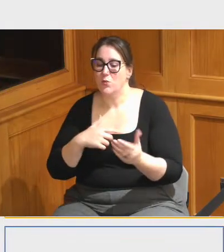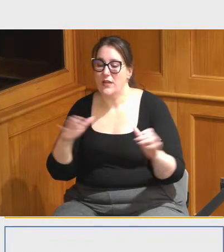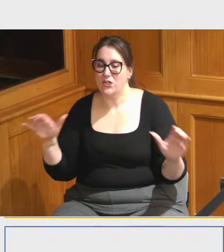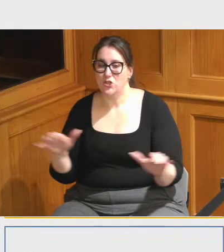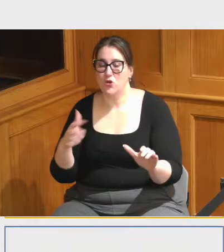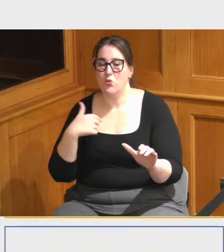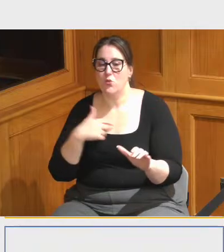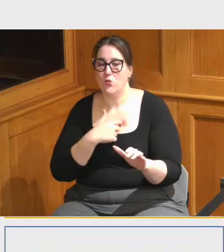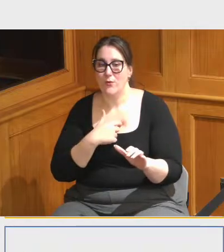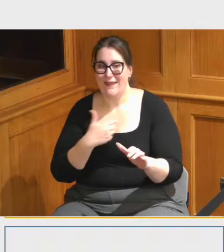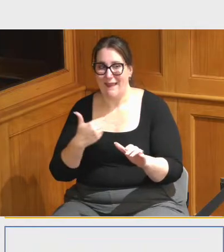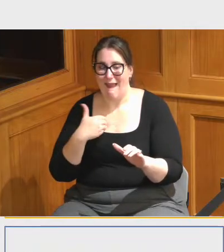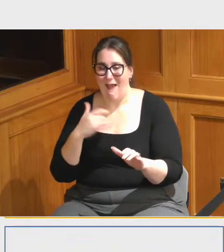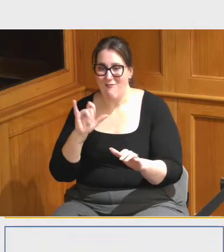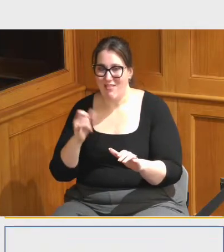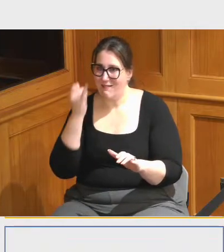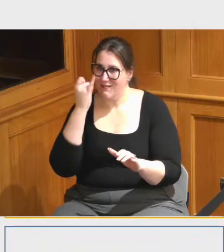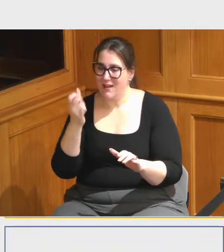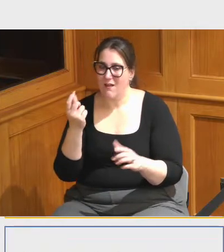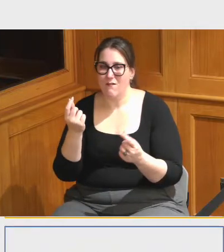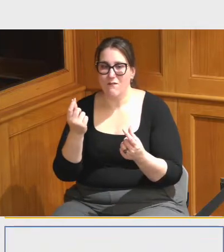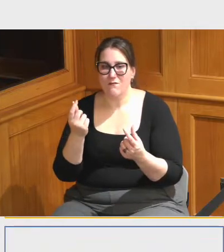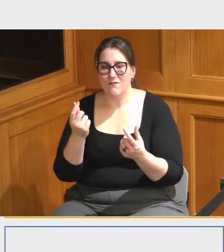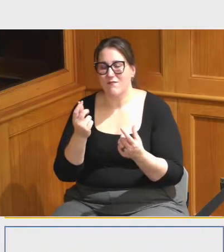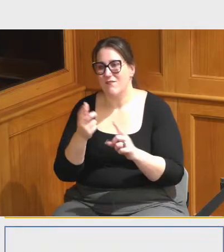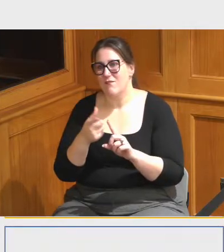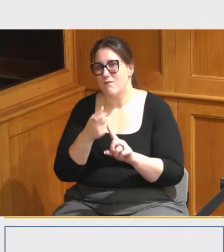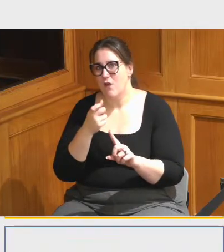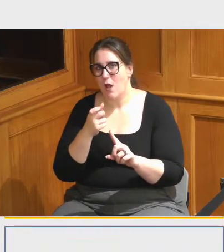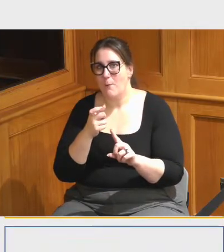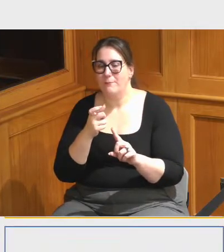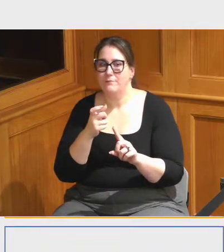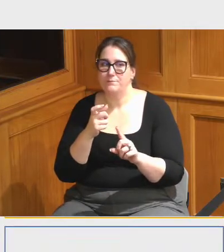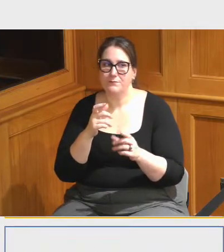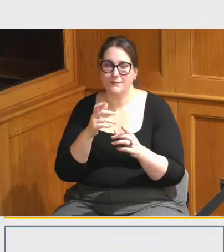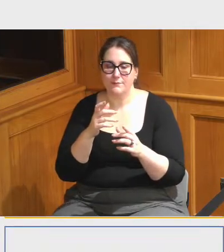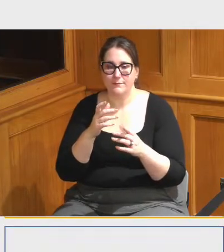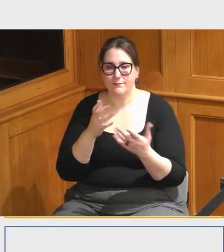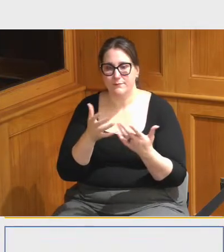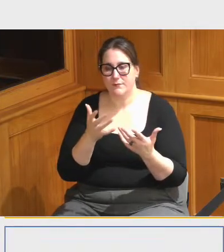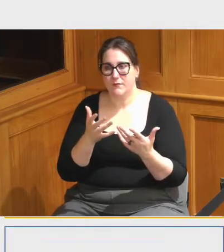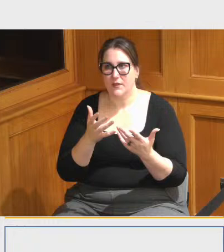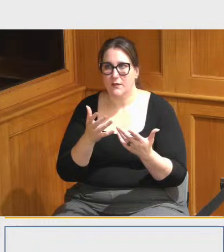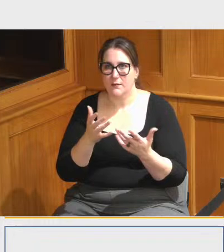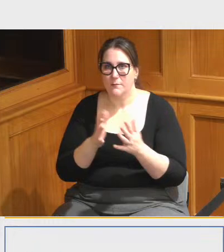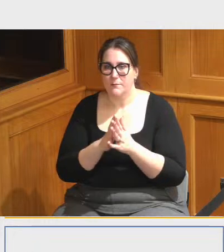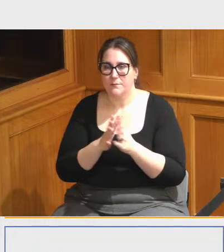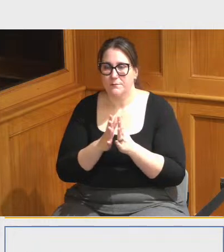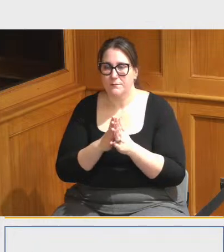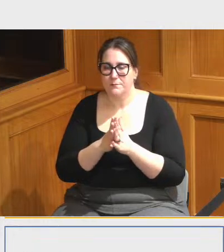kind of premium both from the residential element like a concentrated neighborhood alongside the the